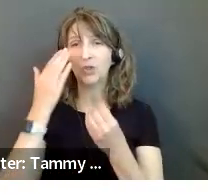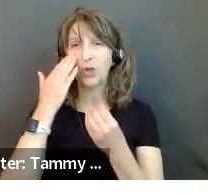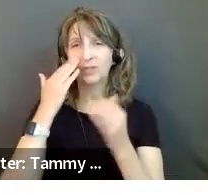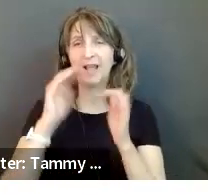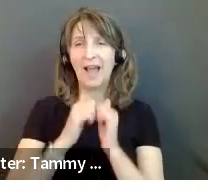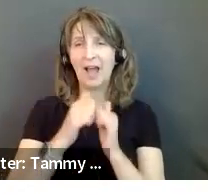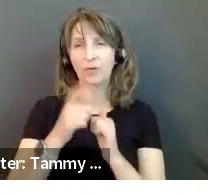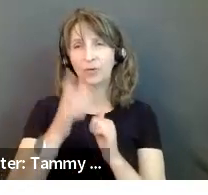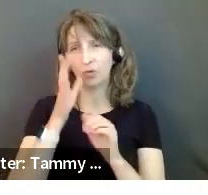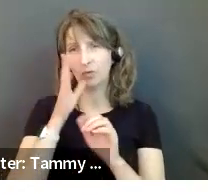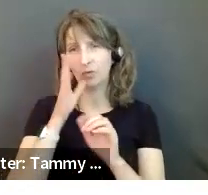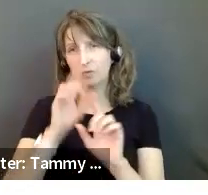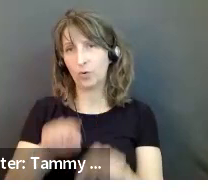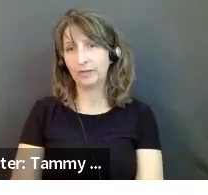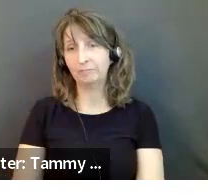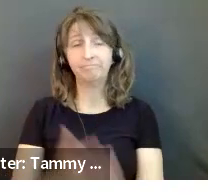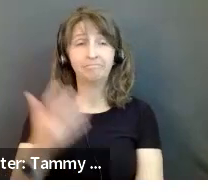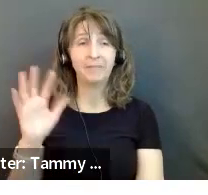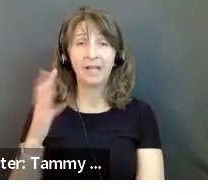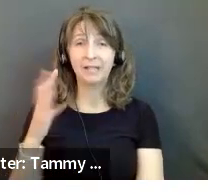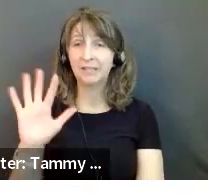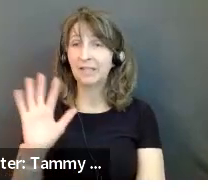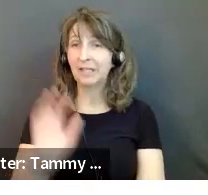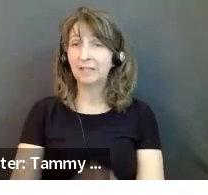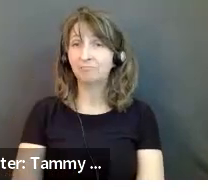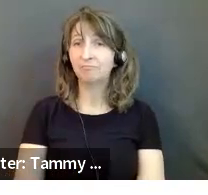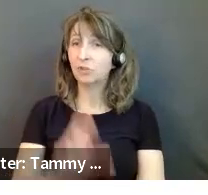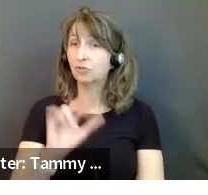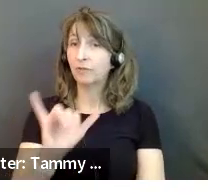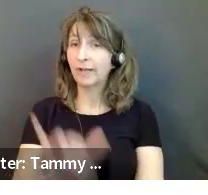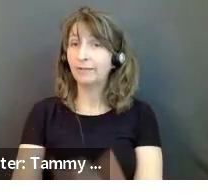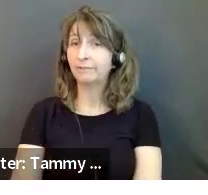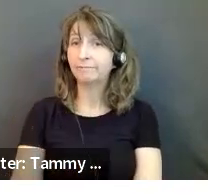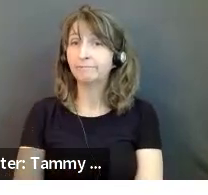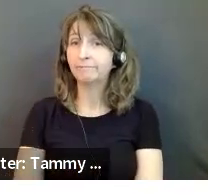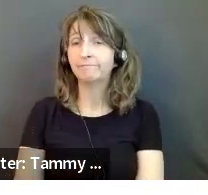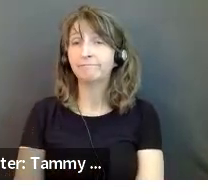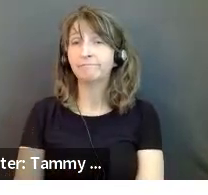And, I think that's it, right?